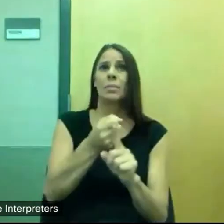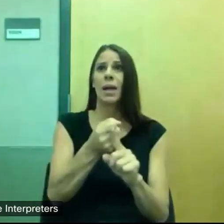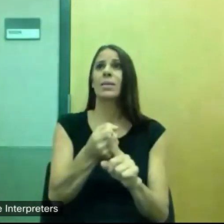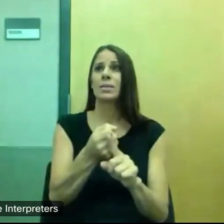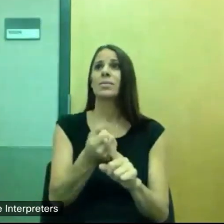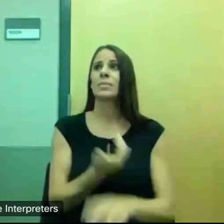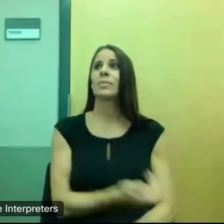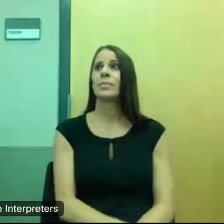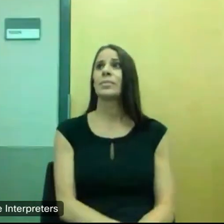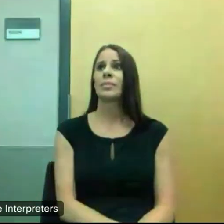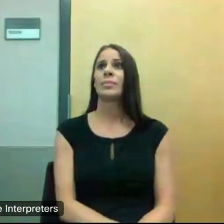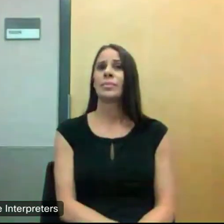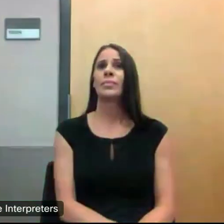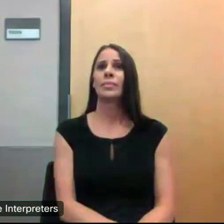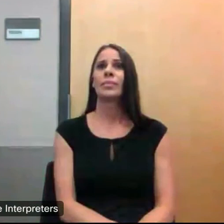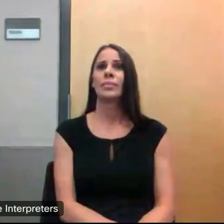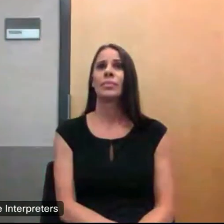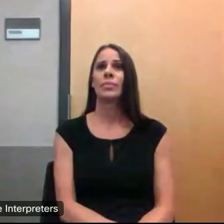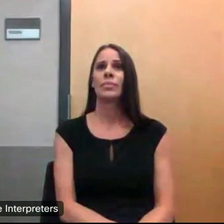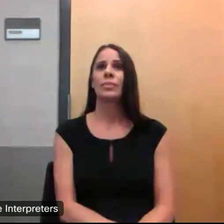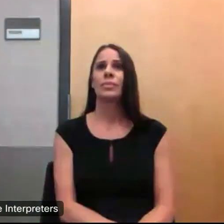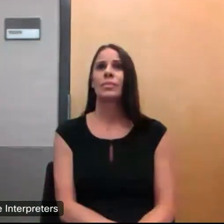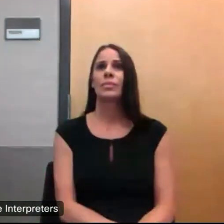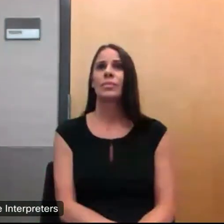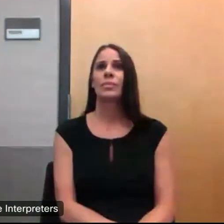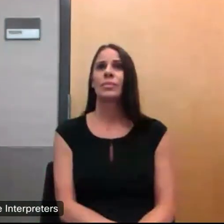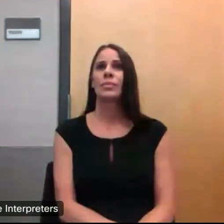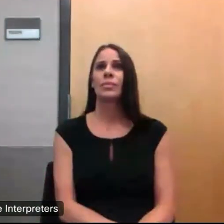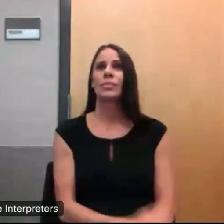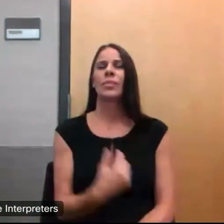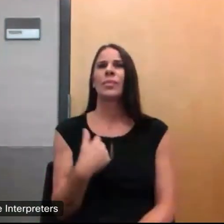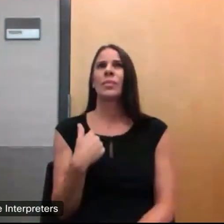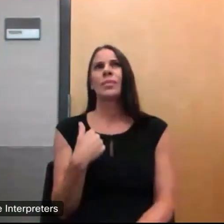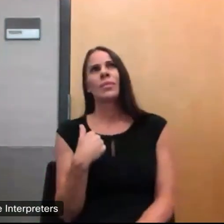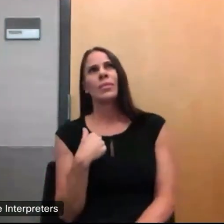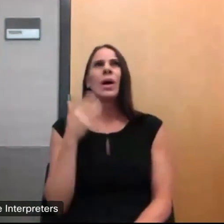I think I would speak with the, let's say, for the faith community, you know, that group